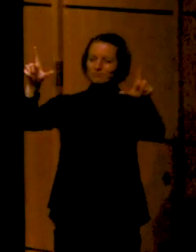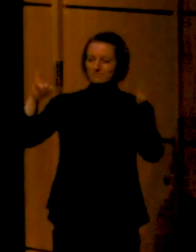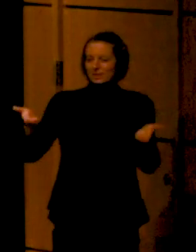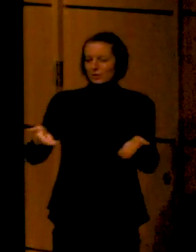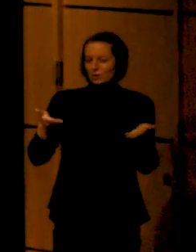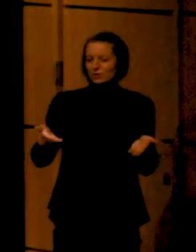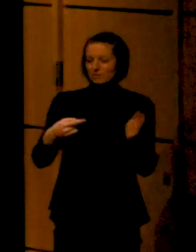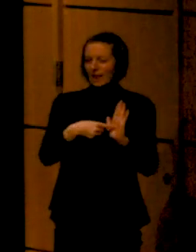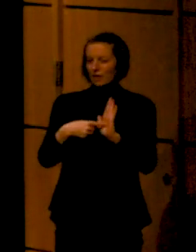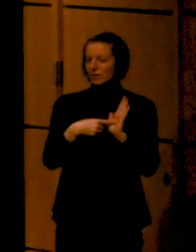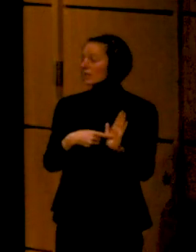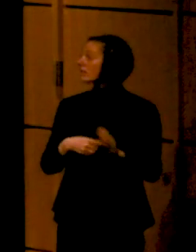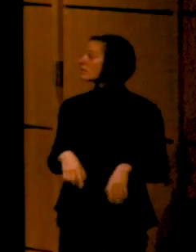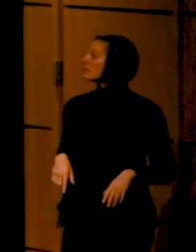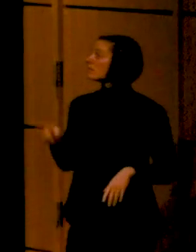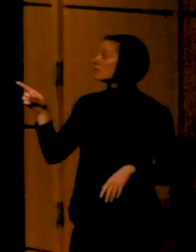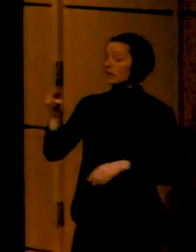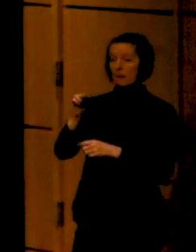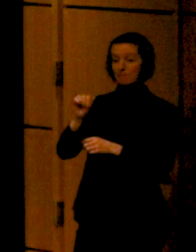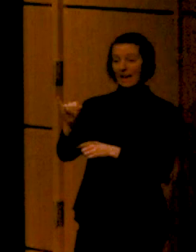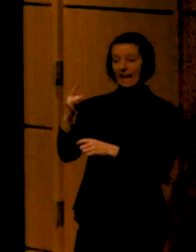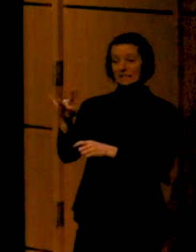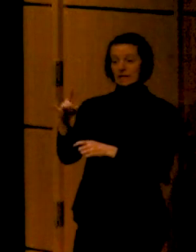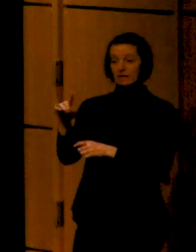This is not the eruption of May 18th, 1980.